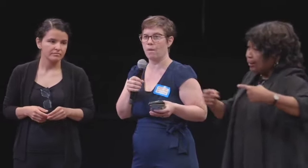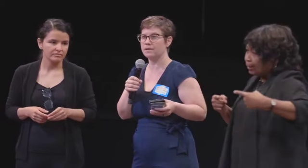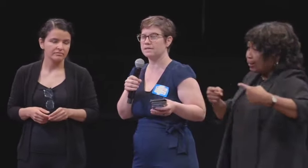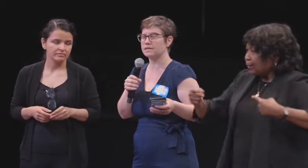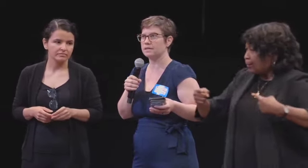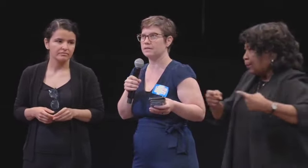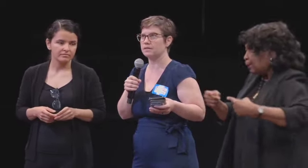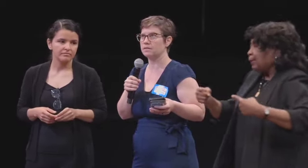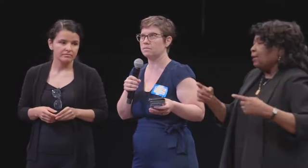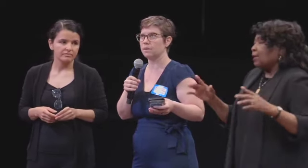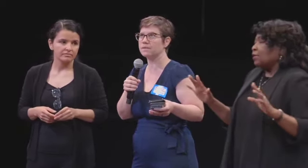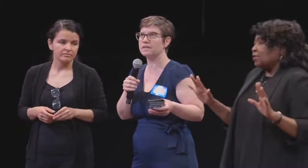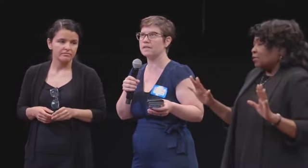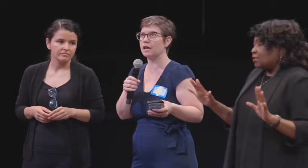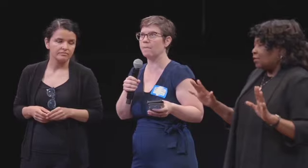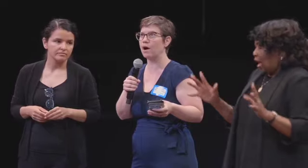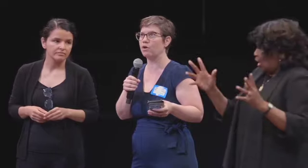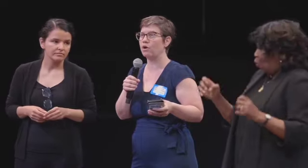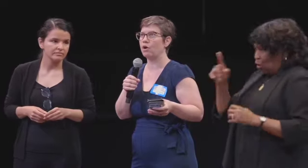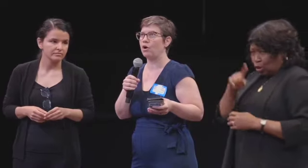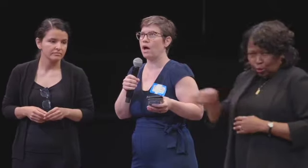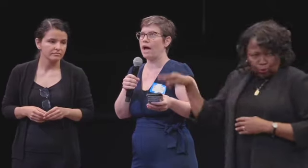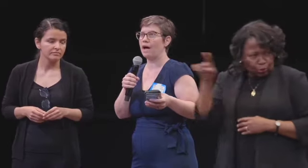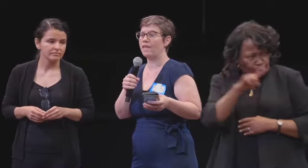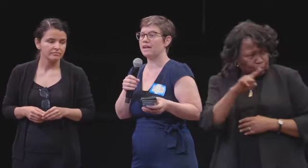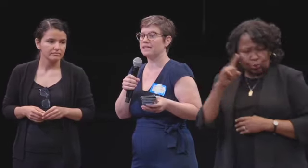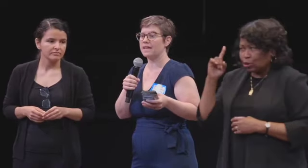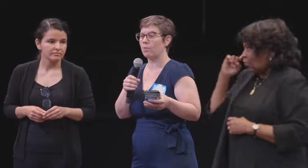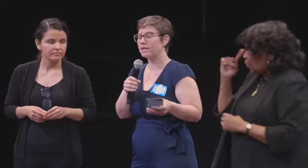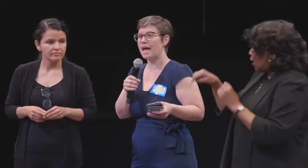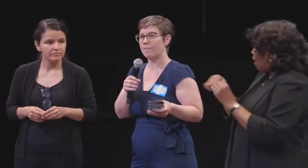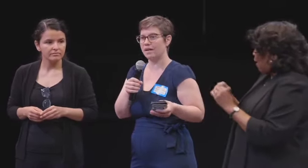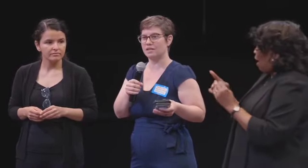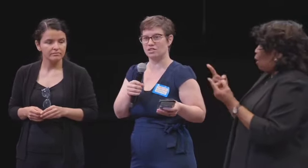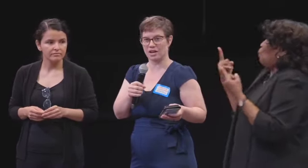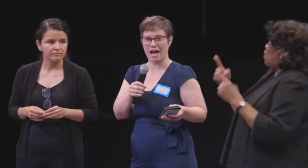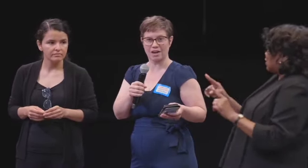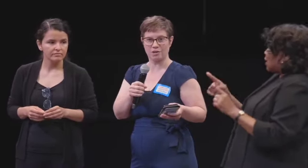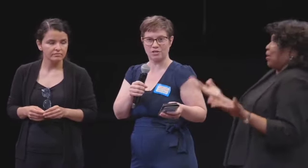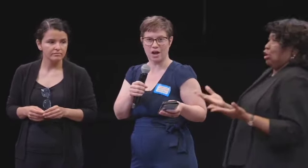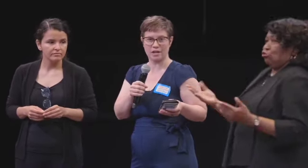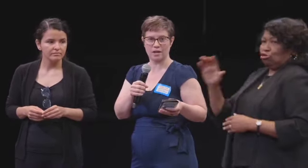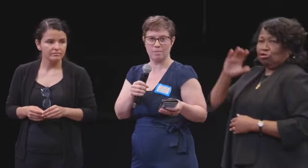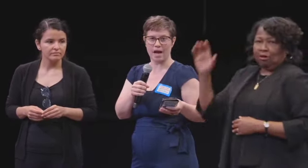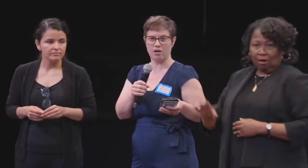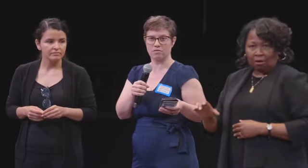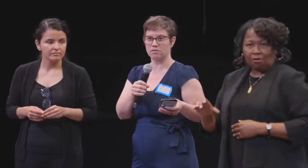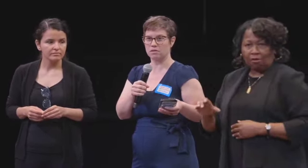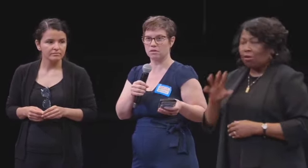I want people to think about what's happening in Chicago and talking about,